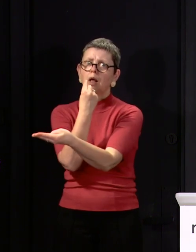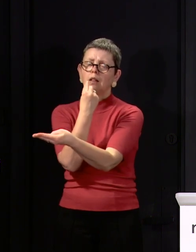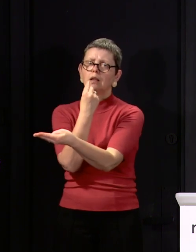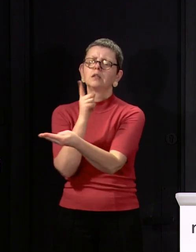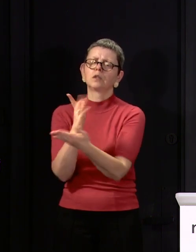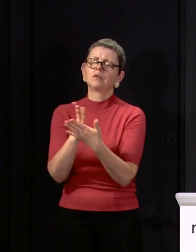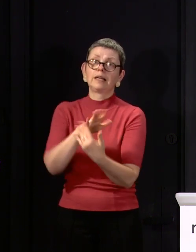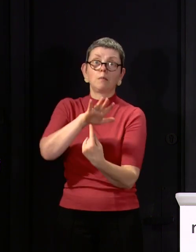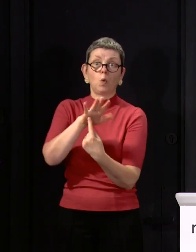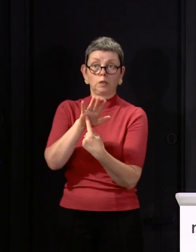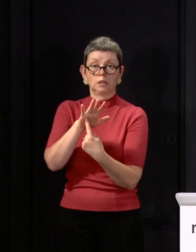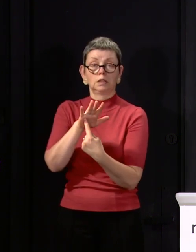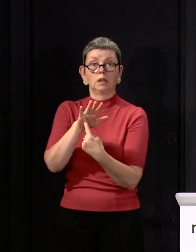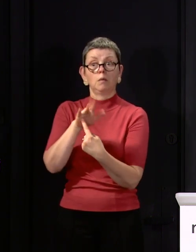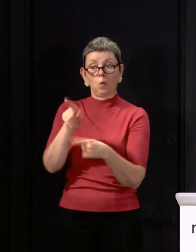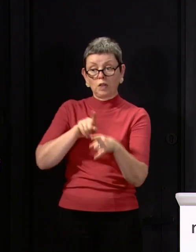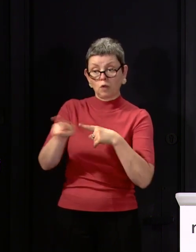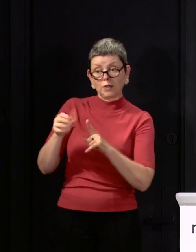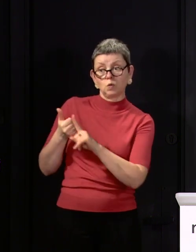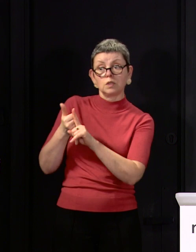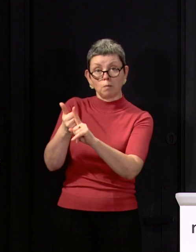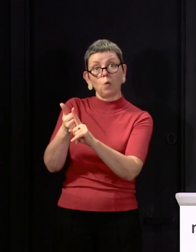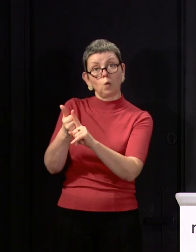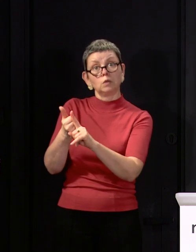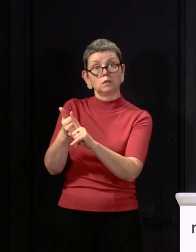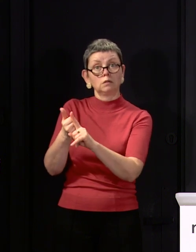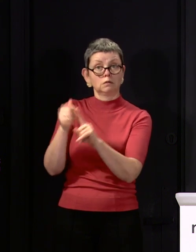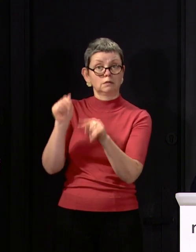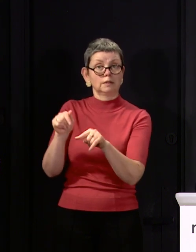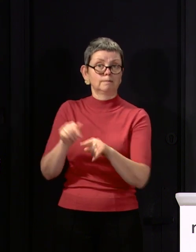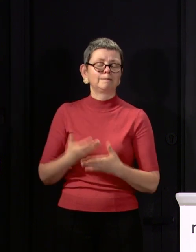approach right now to providing as much support to deal with the implications of that as possible.